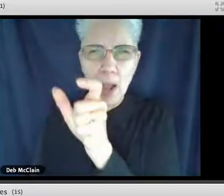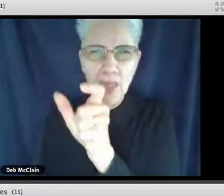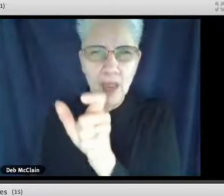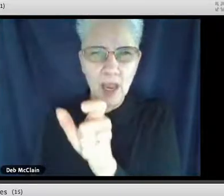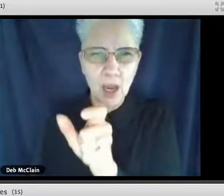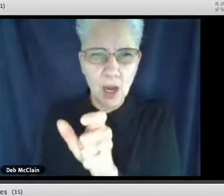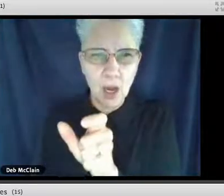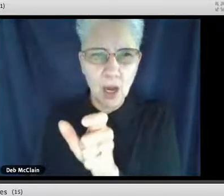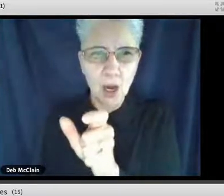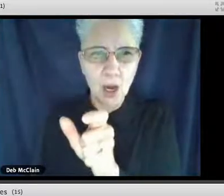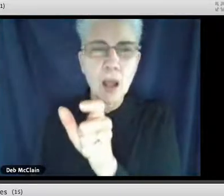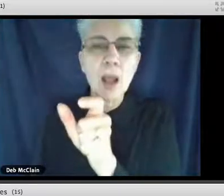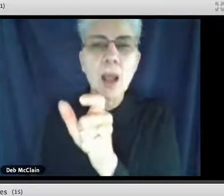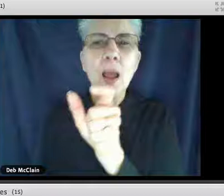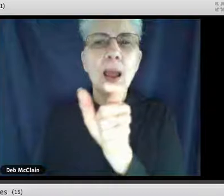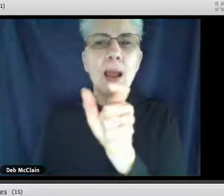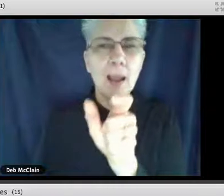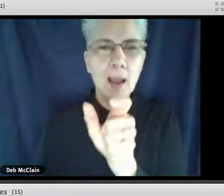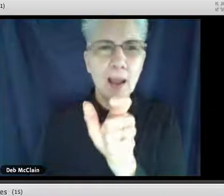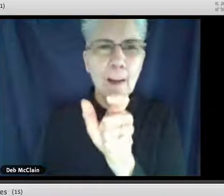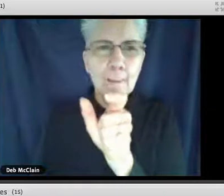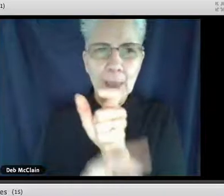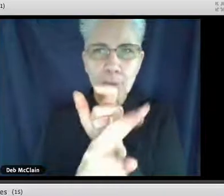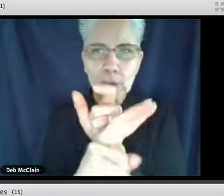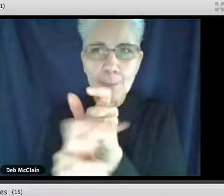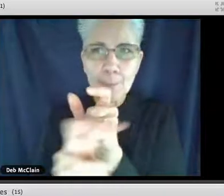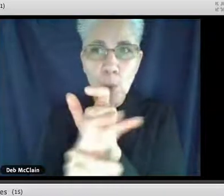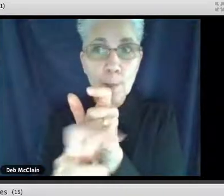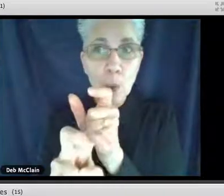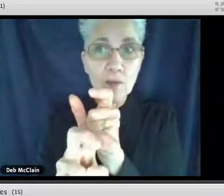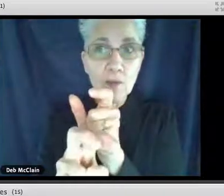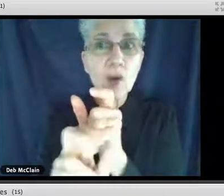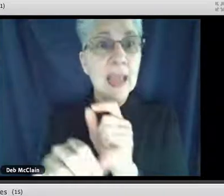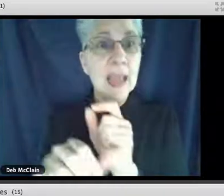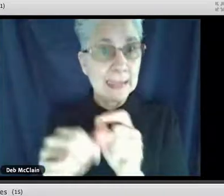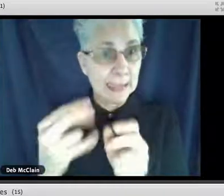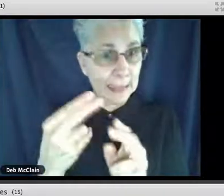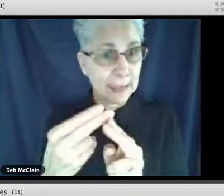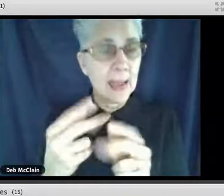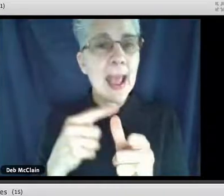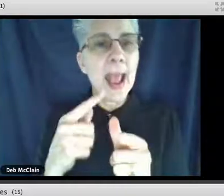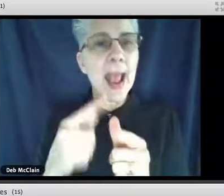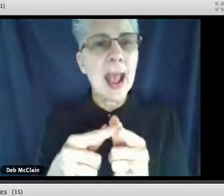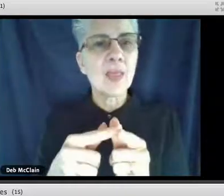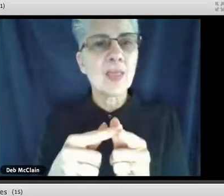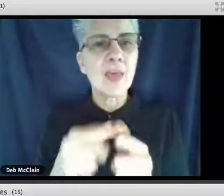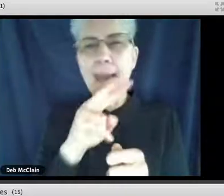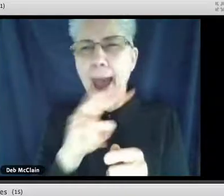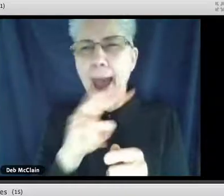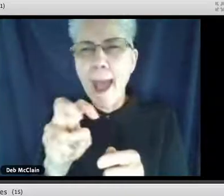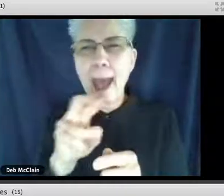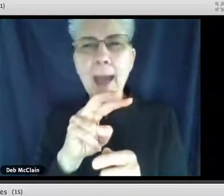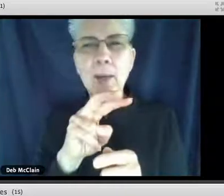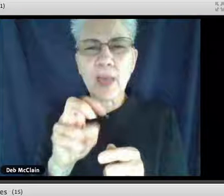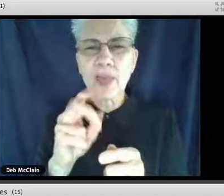Then people can just pull them over. They name the section, and then they add in what they think goes underneath there.